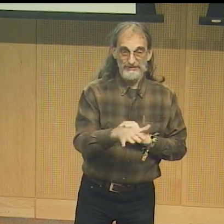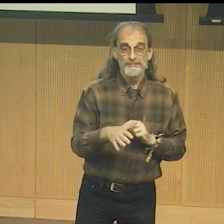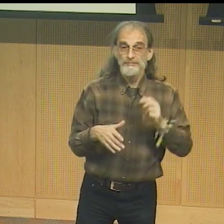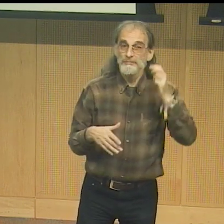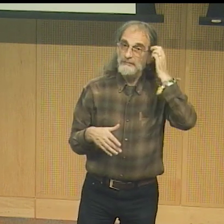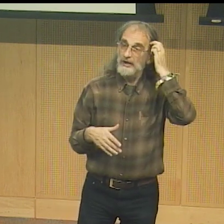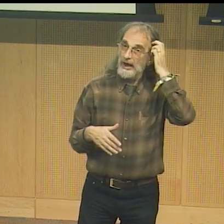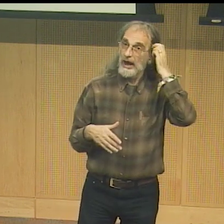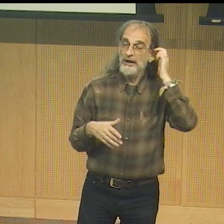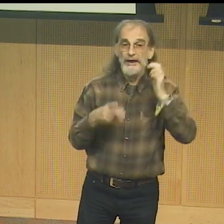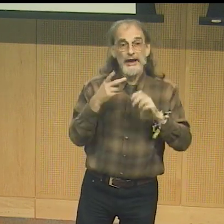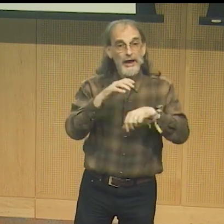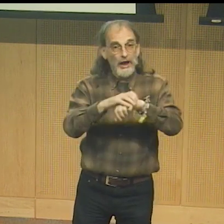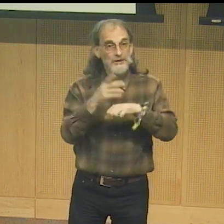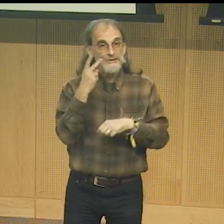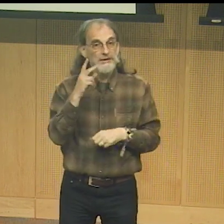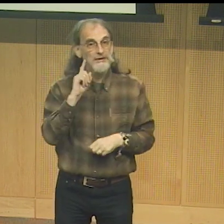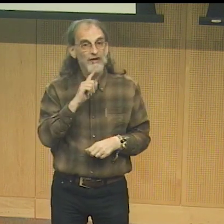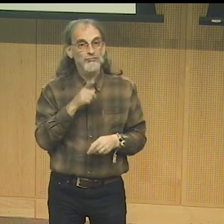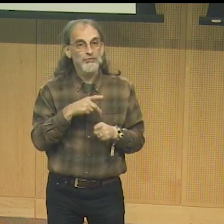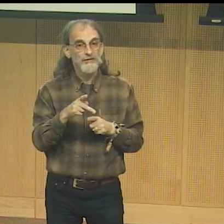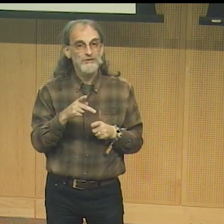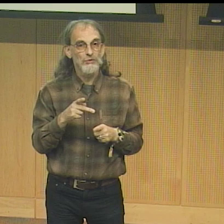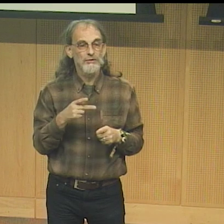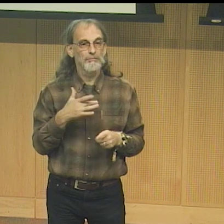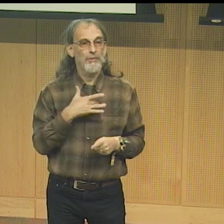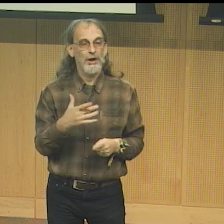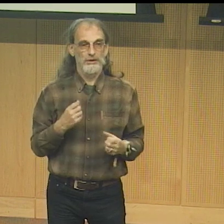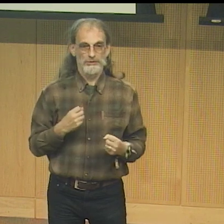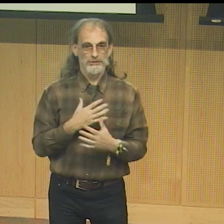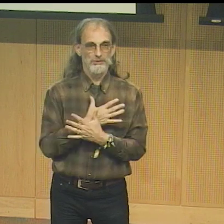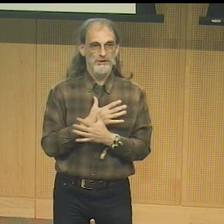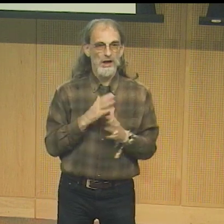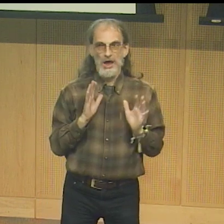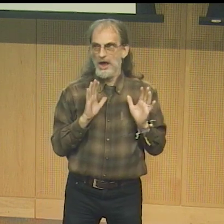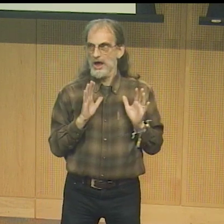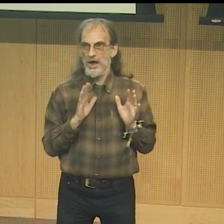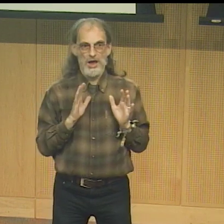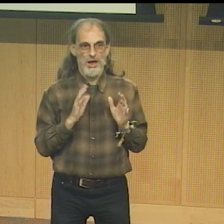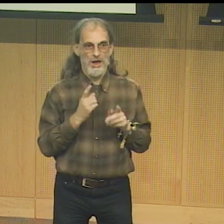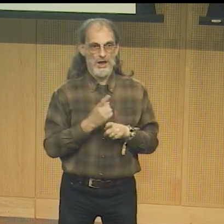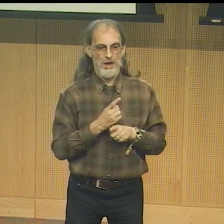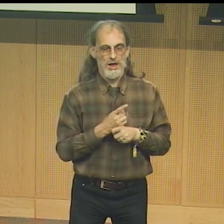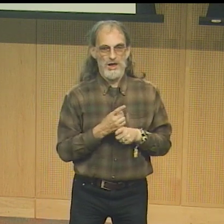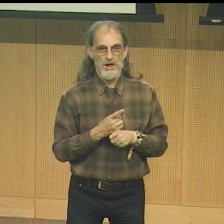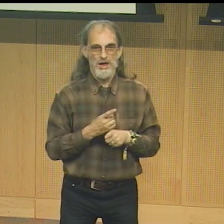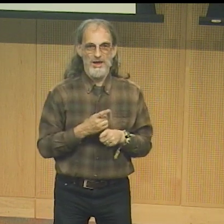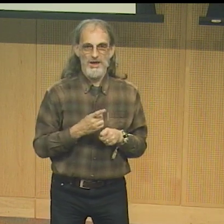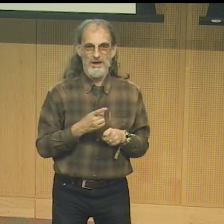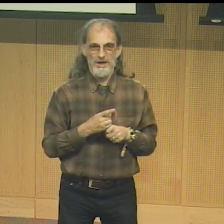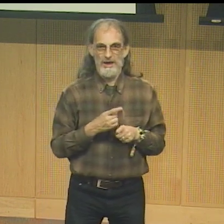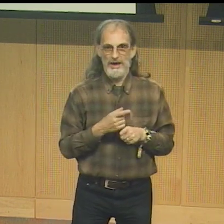a criteria set forth from a colonialist perspective. We need to have--unfortunately, many Deaf individuals